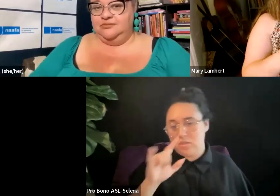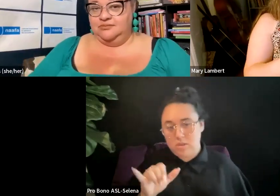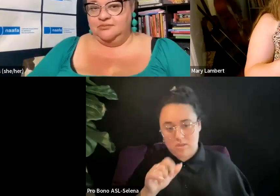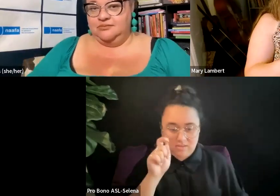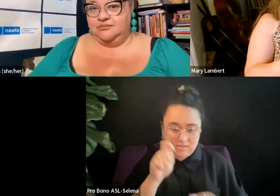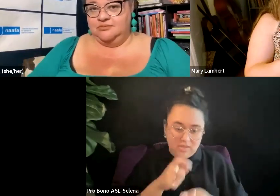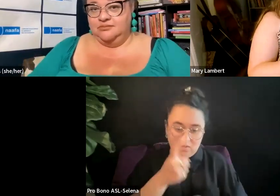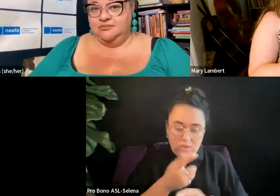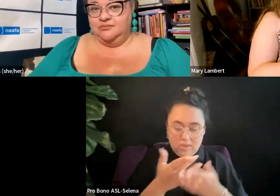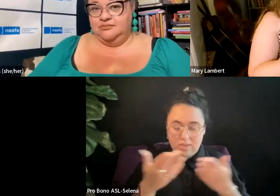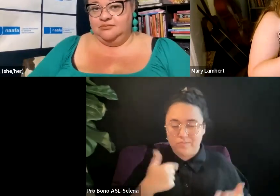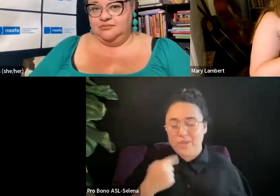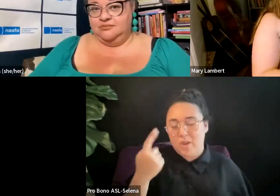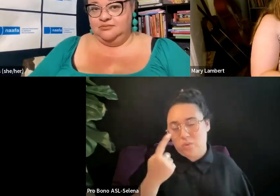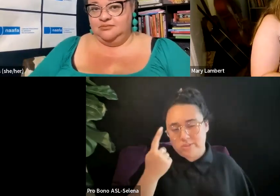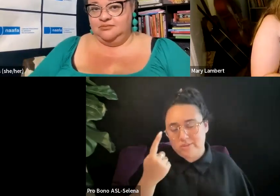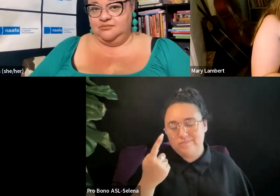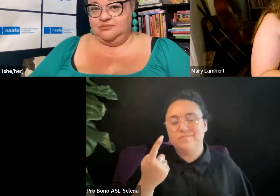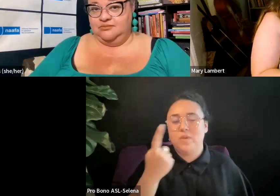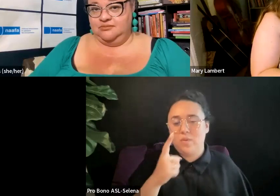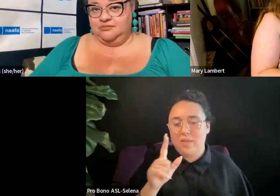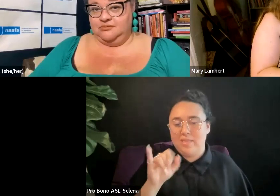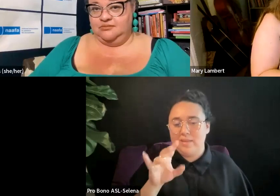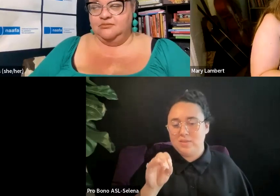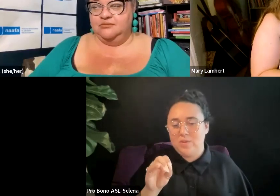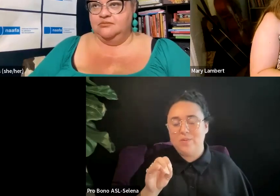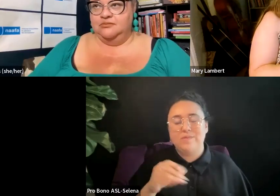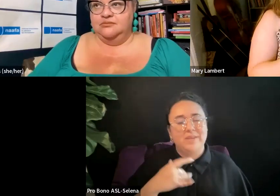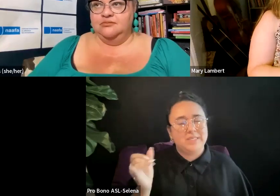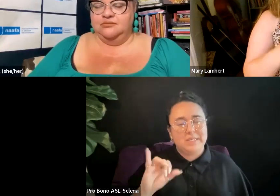And I wonder if, you know, Lizzo feels that feels that same sort of way, like